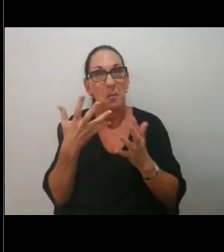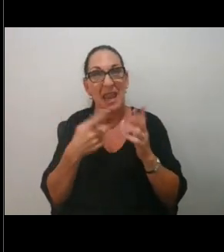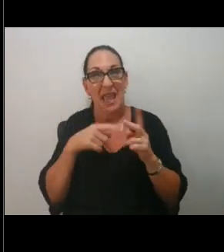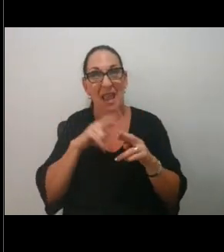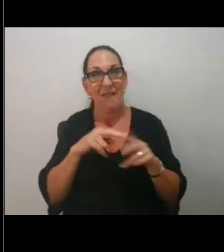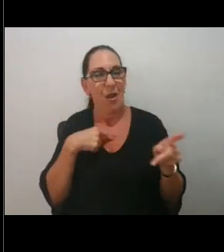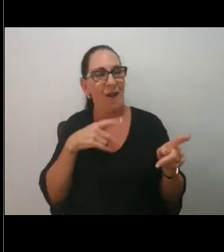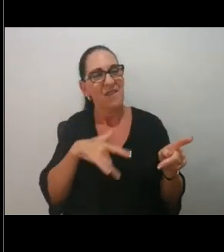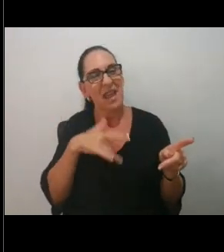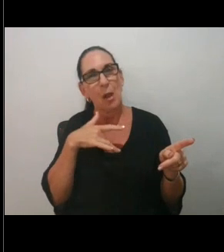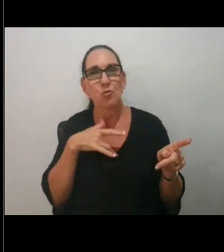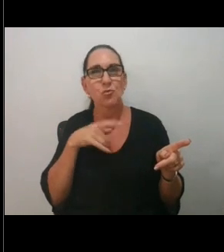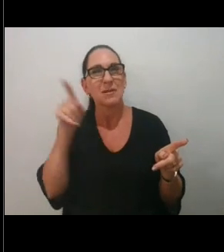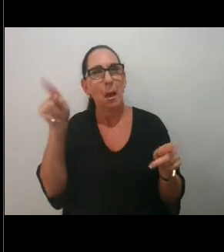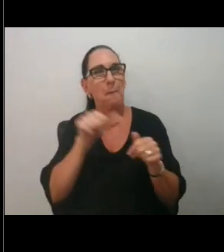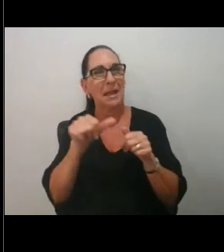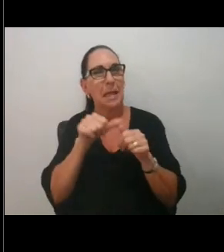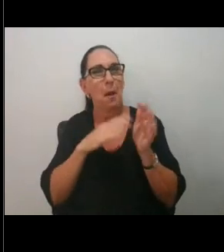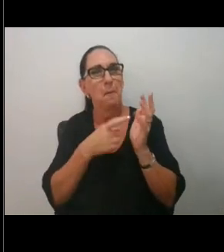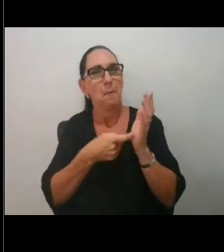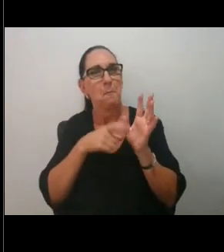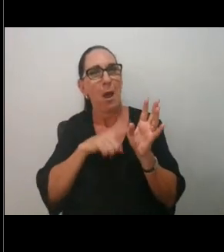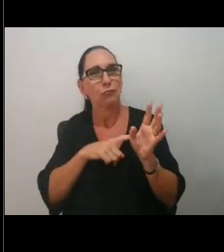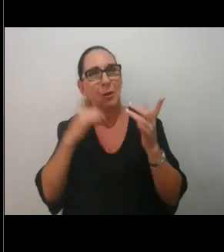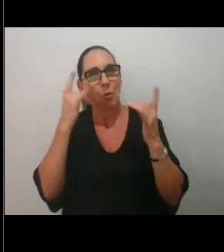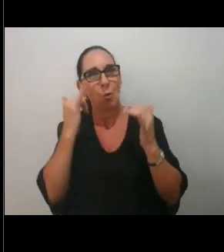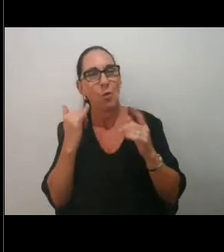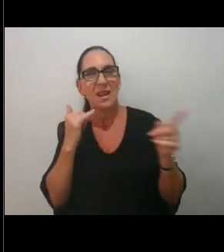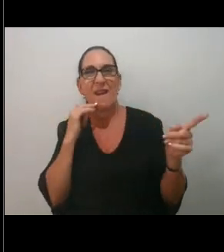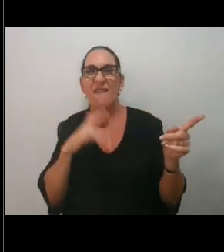might be a better option and and they decide it might be a better option for them so just giving